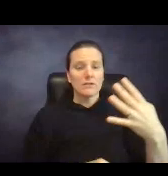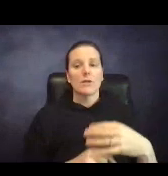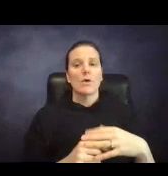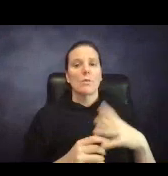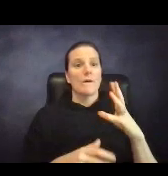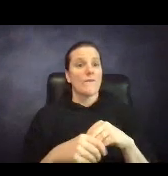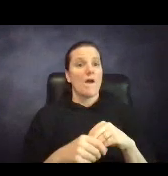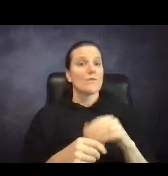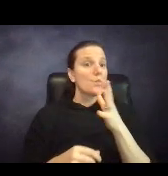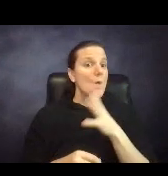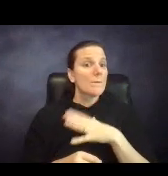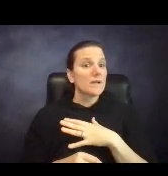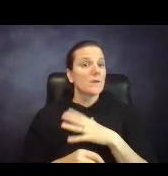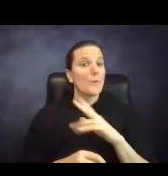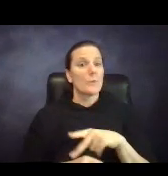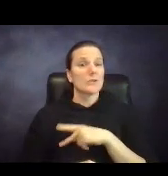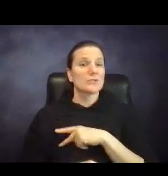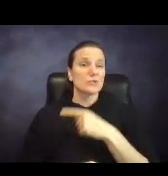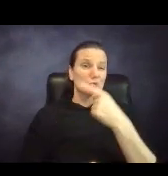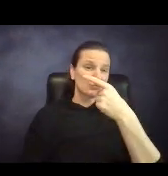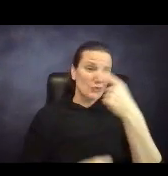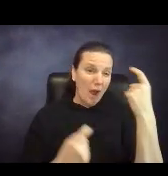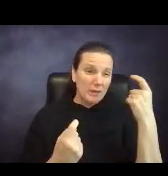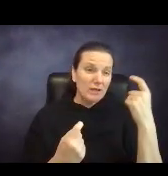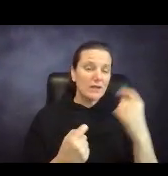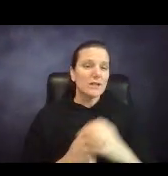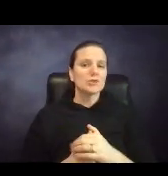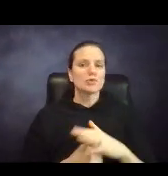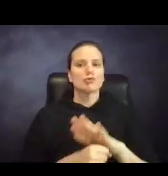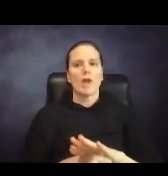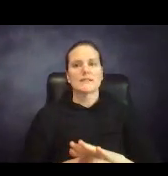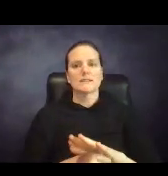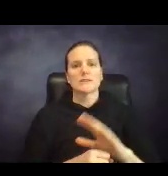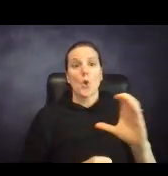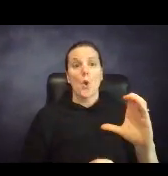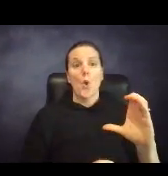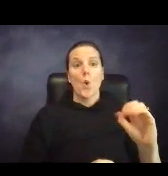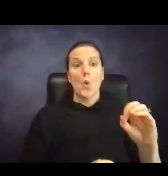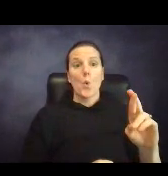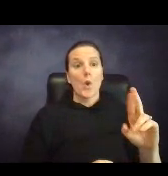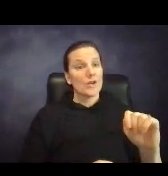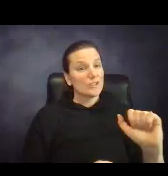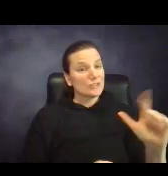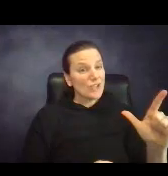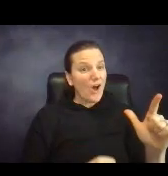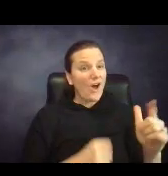women's personal trauma, their stress physiology. So looking at cortisol levels, looking at catecholamine levels, looking at overwhelm